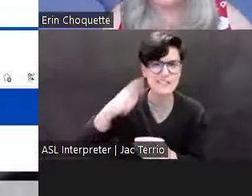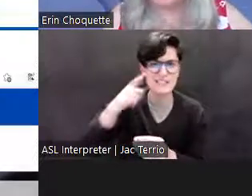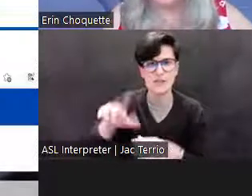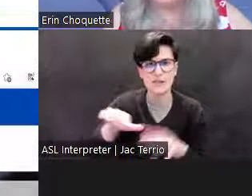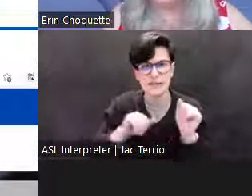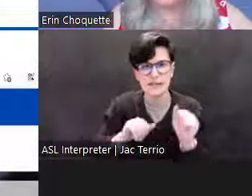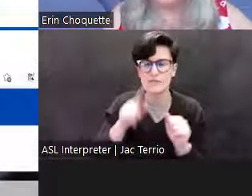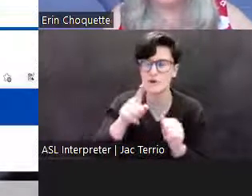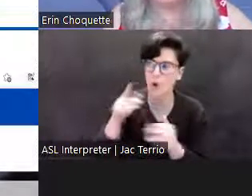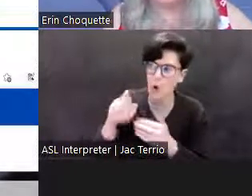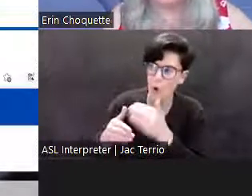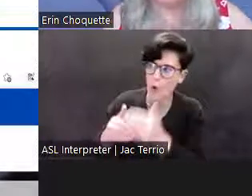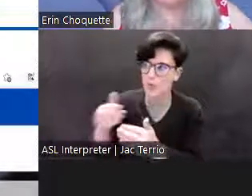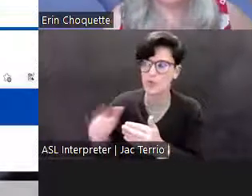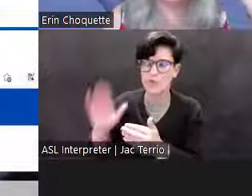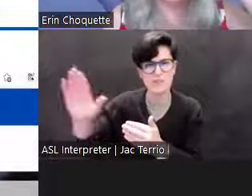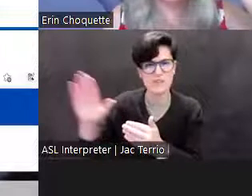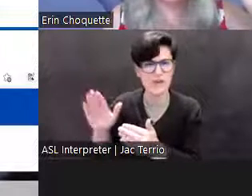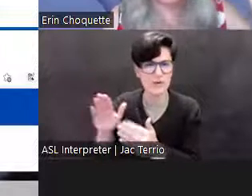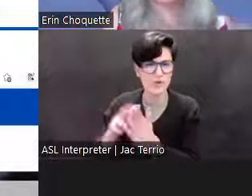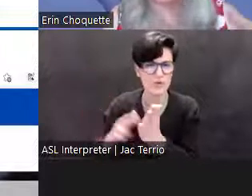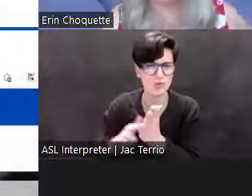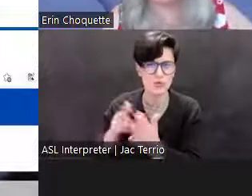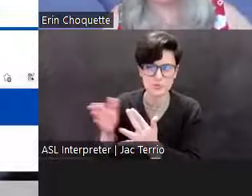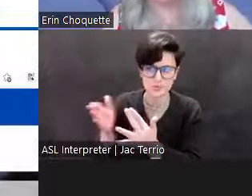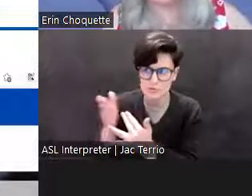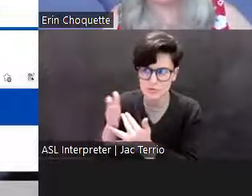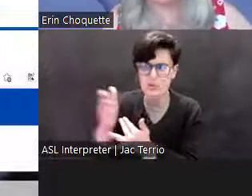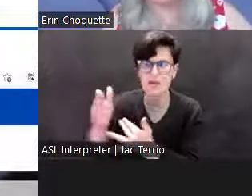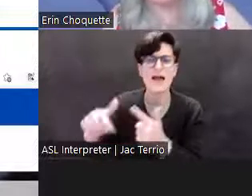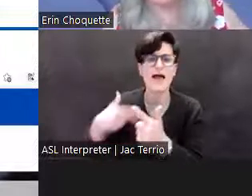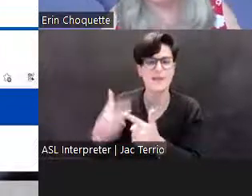be outlined in the materials that will be shared to you, and then apply with us, and